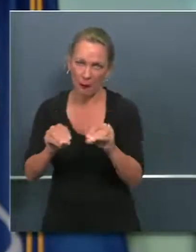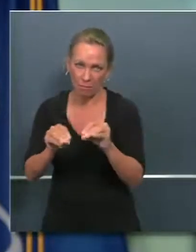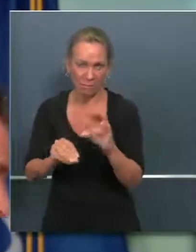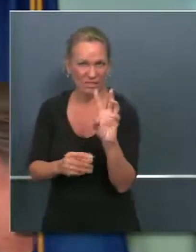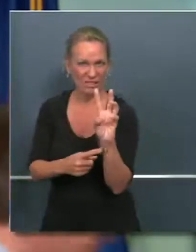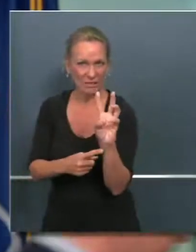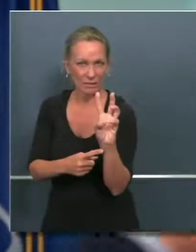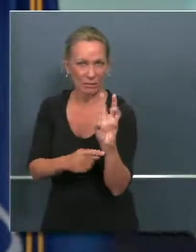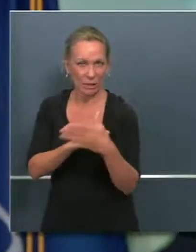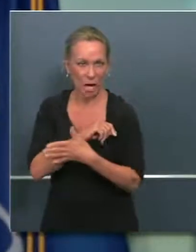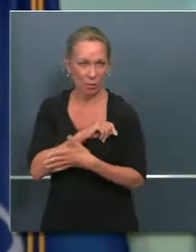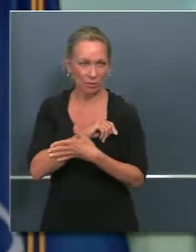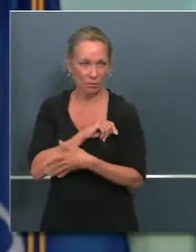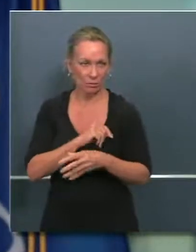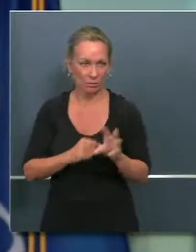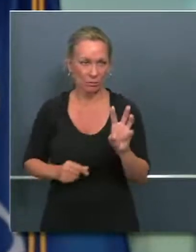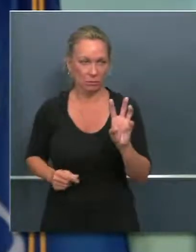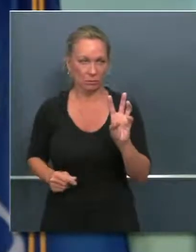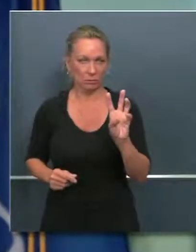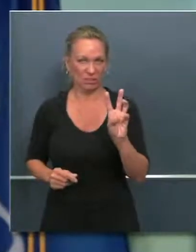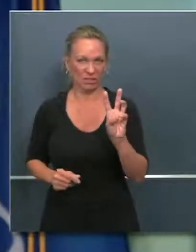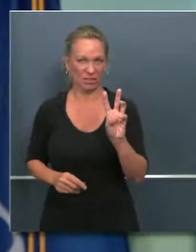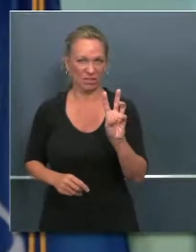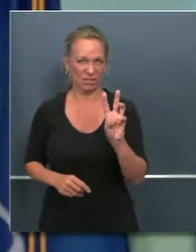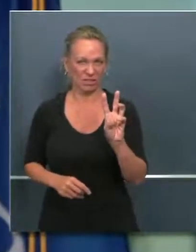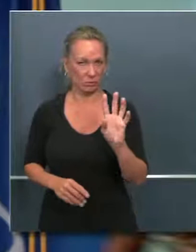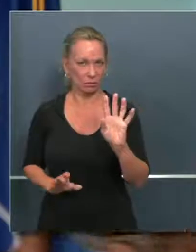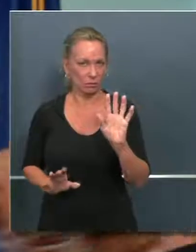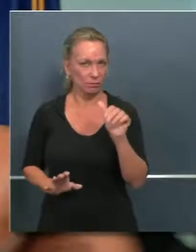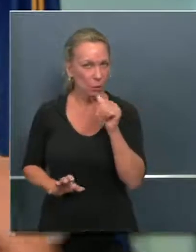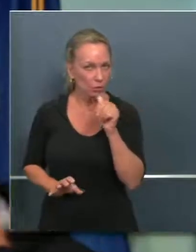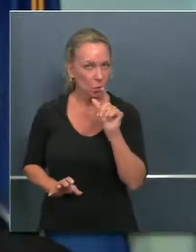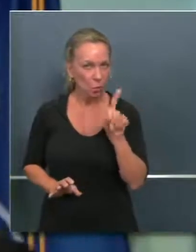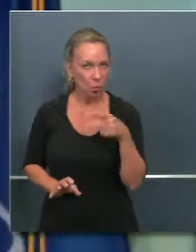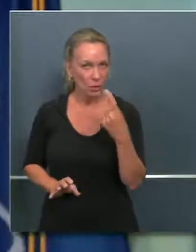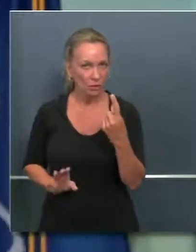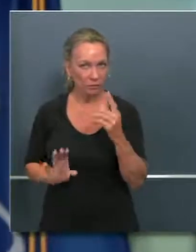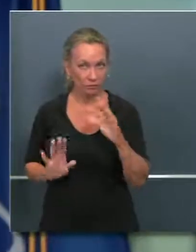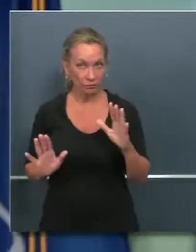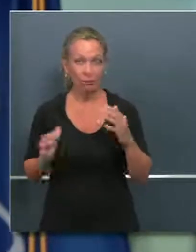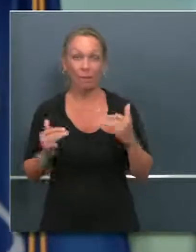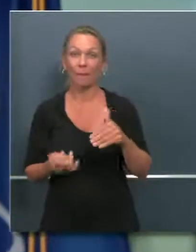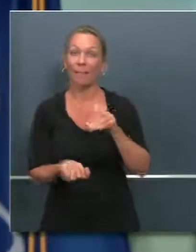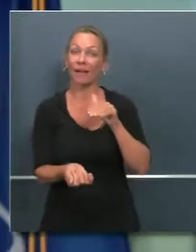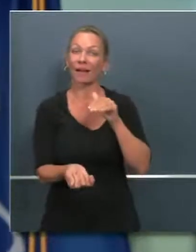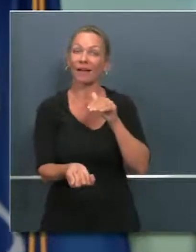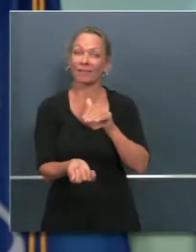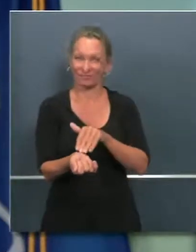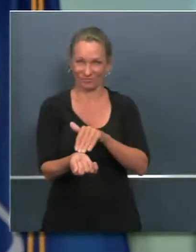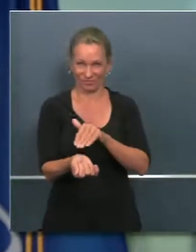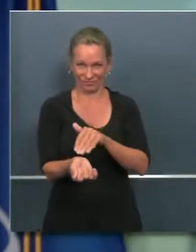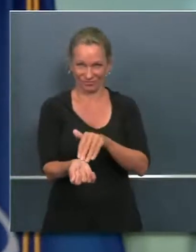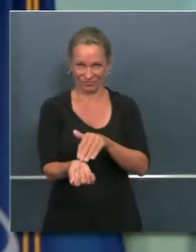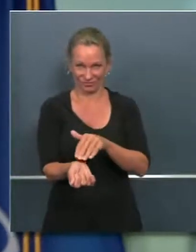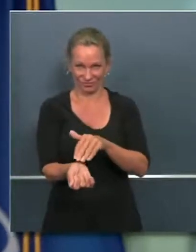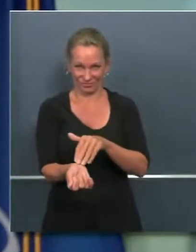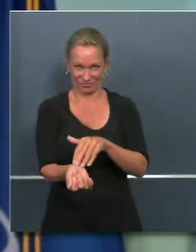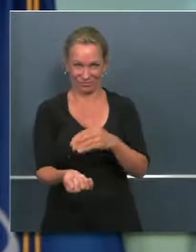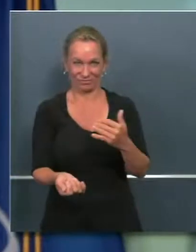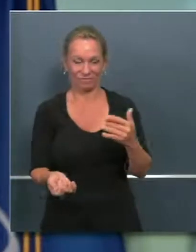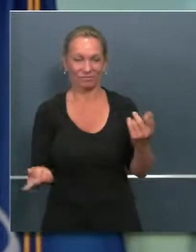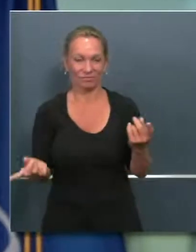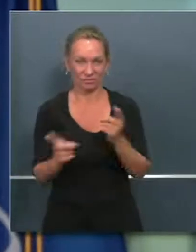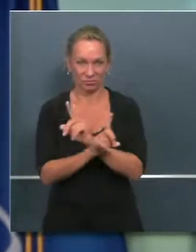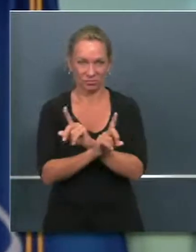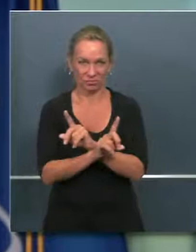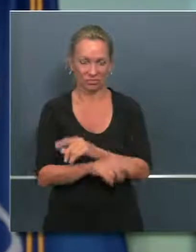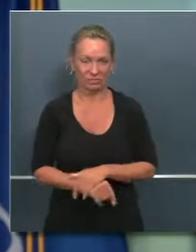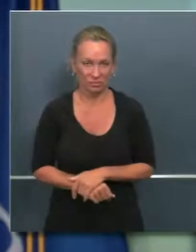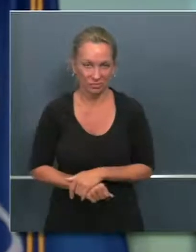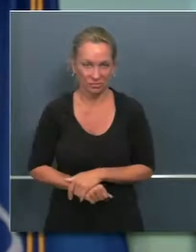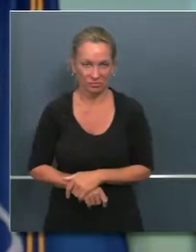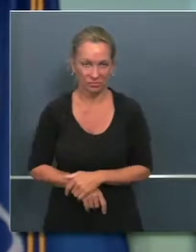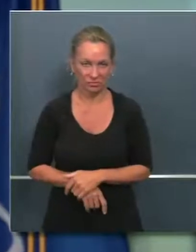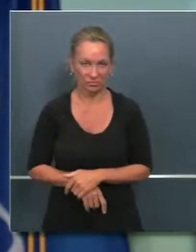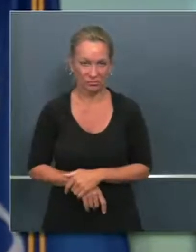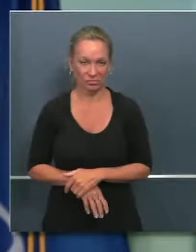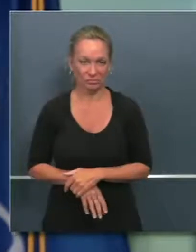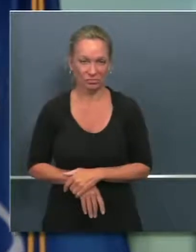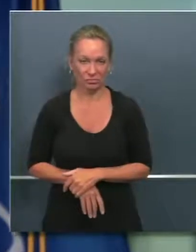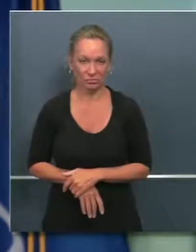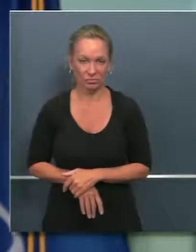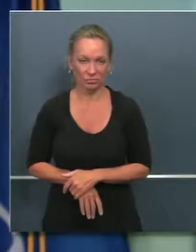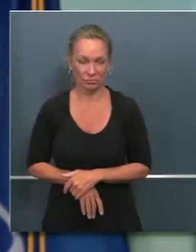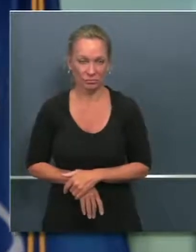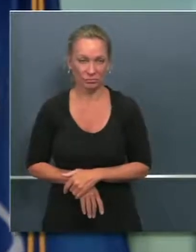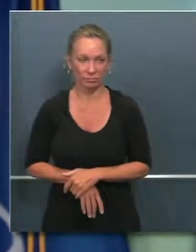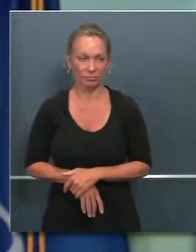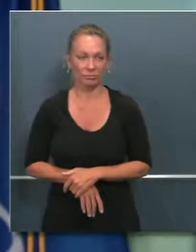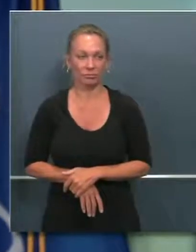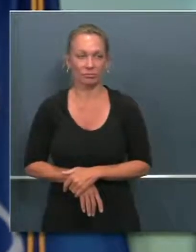Thank You governor and thank you for the timely question happy to report that on Friday we had an